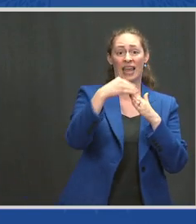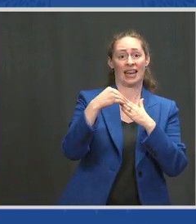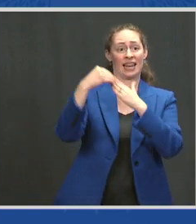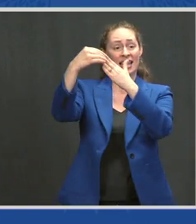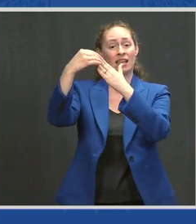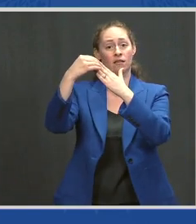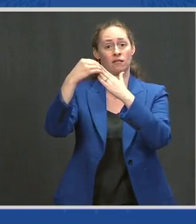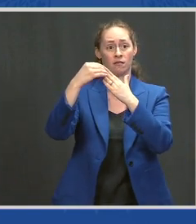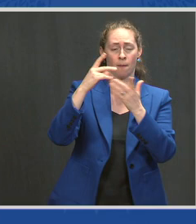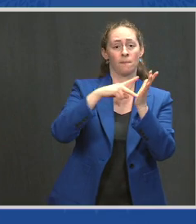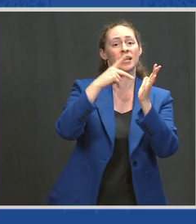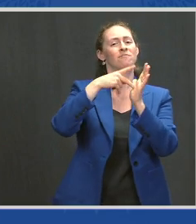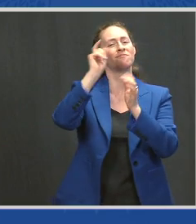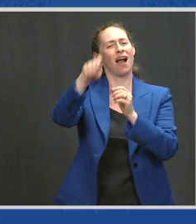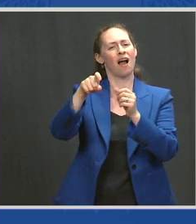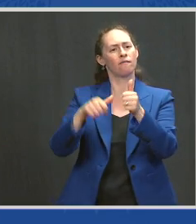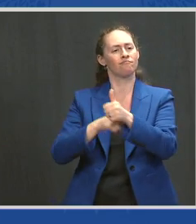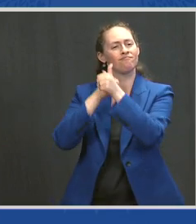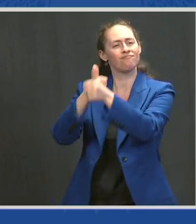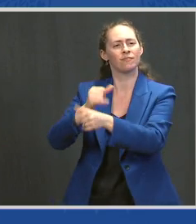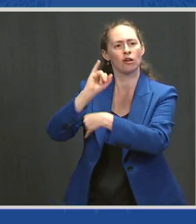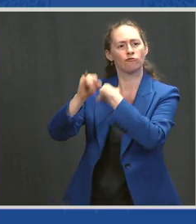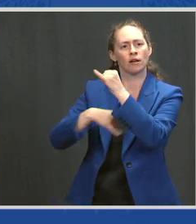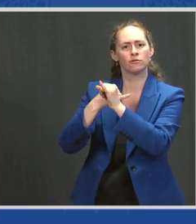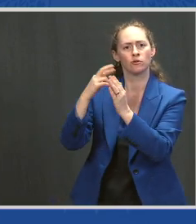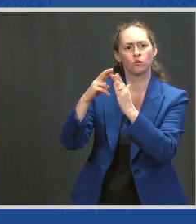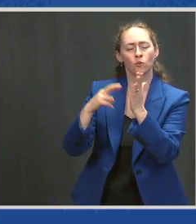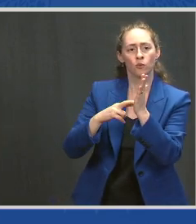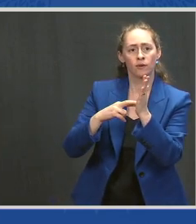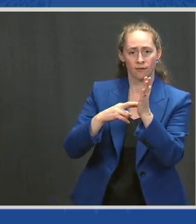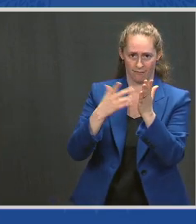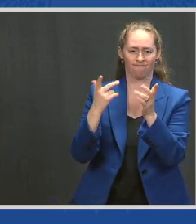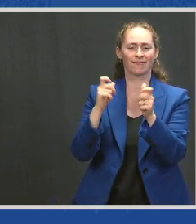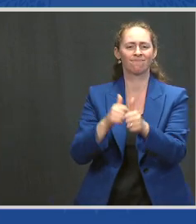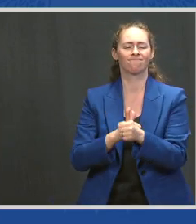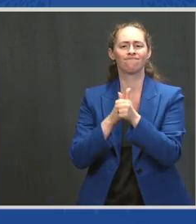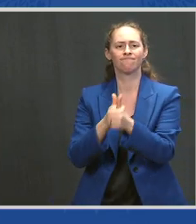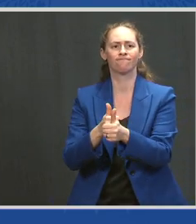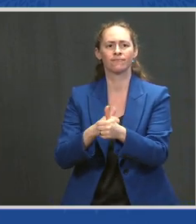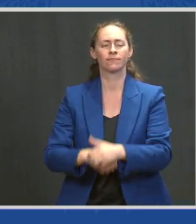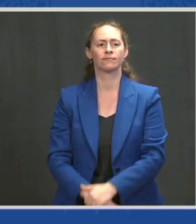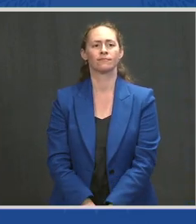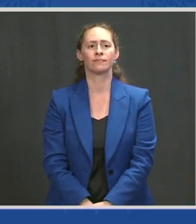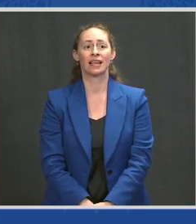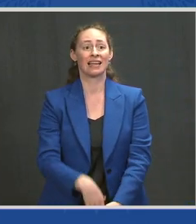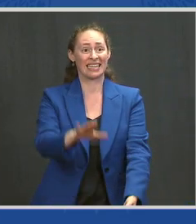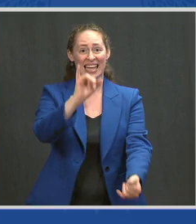and yet you need those international norms to be somehow managed so that you can participate